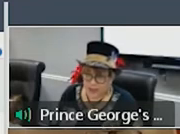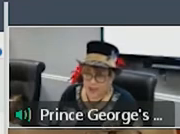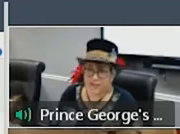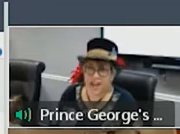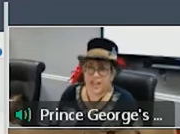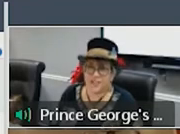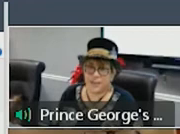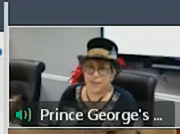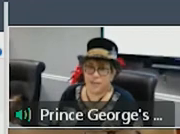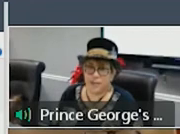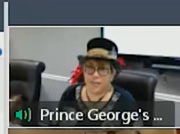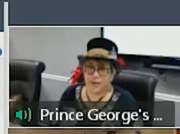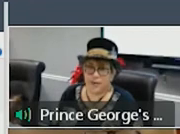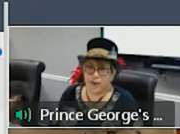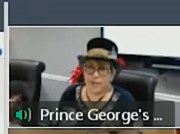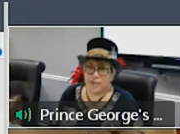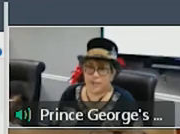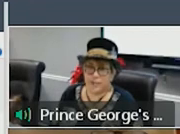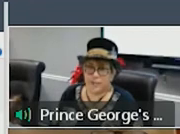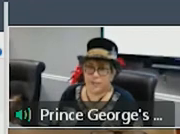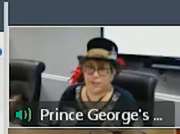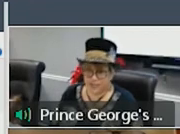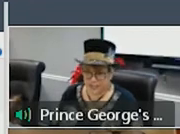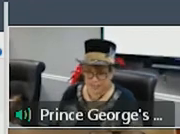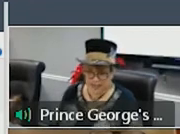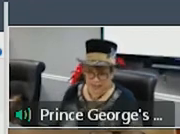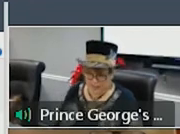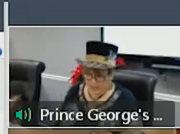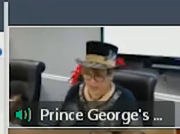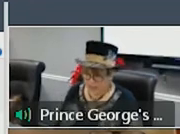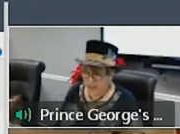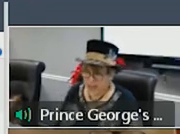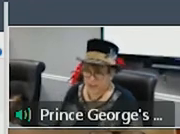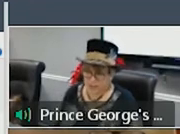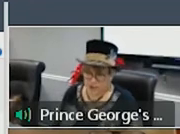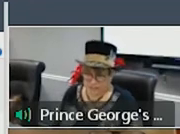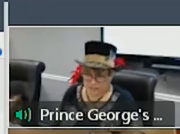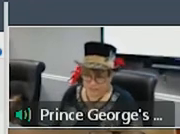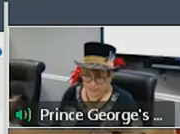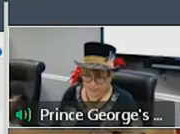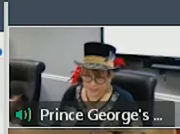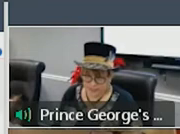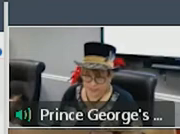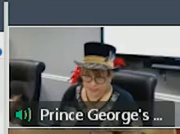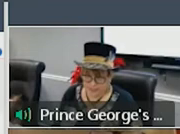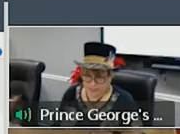and if not, is there any board member who wishes to speak? If not, is there a motion.